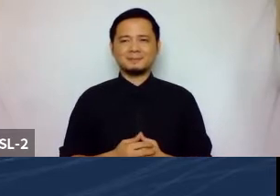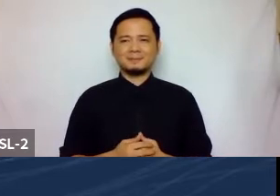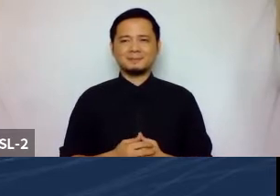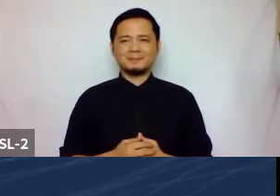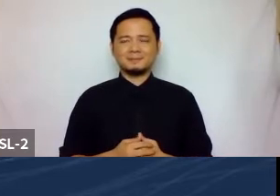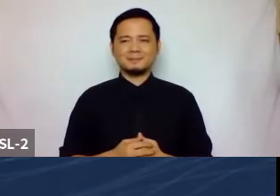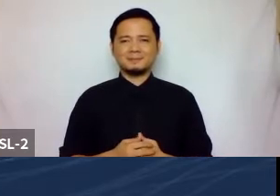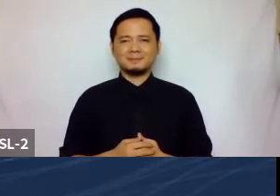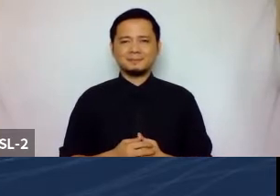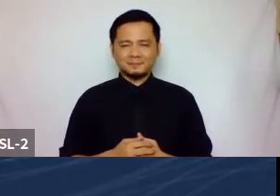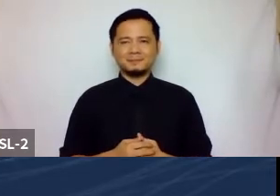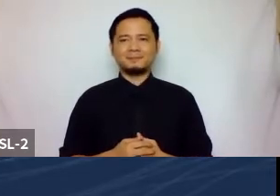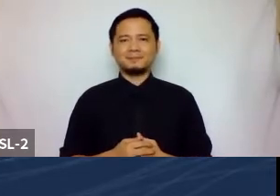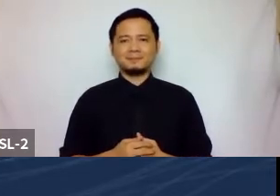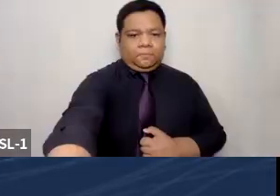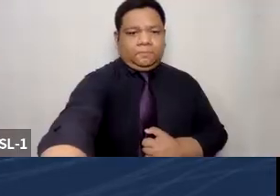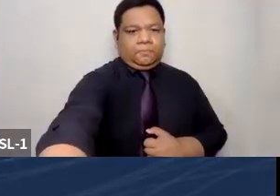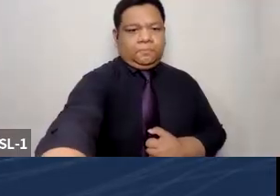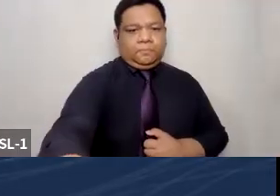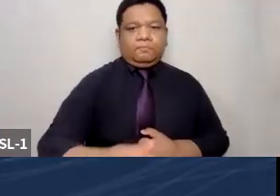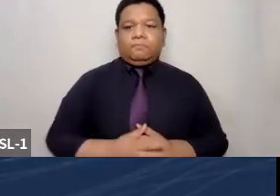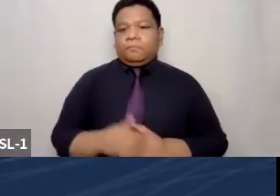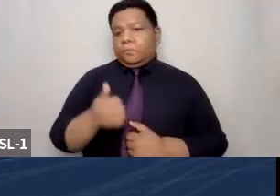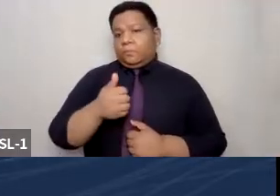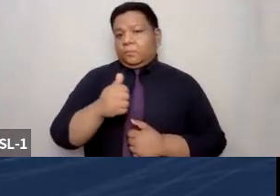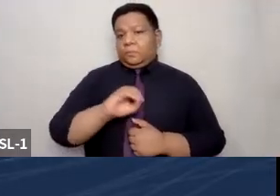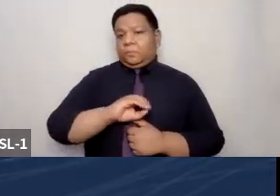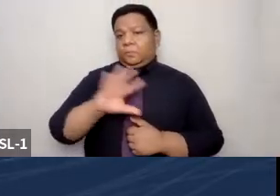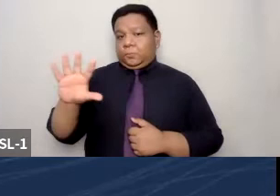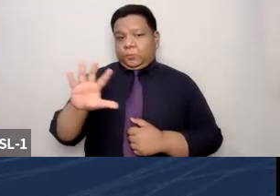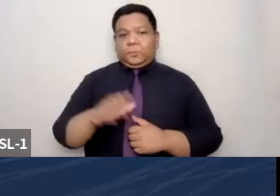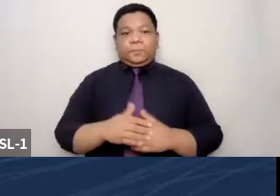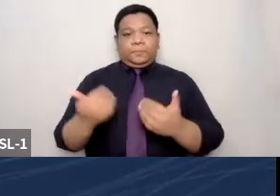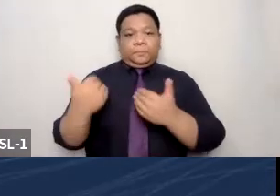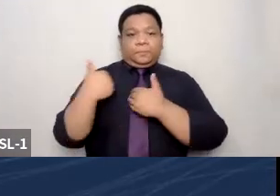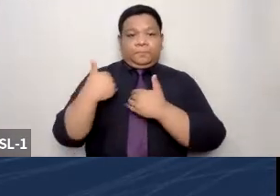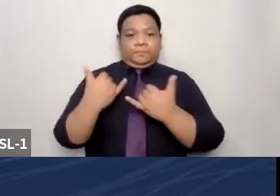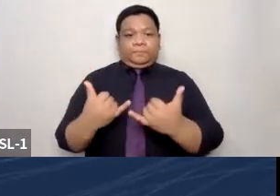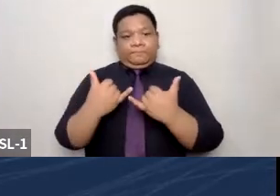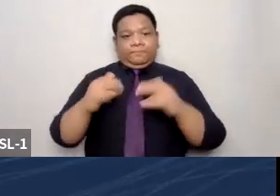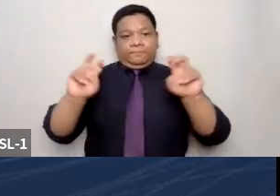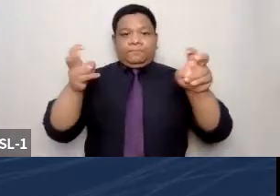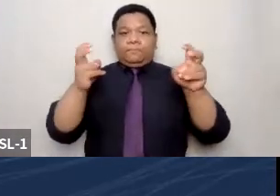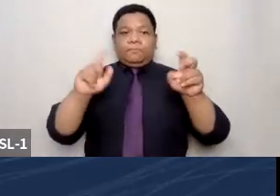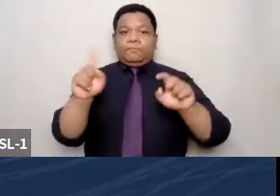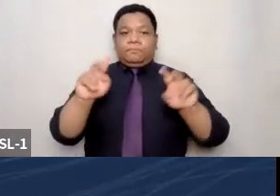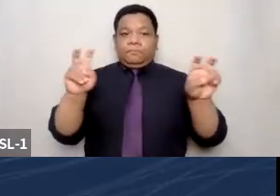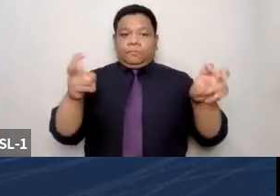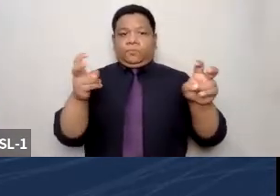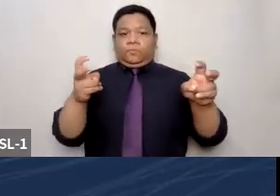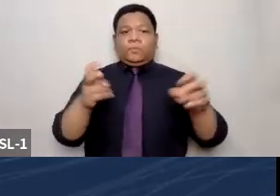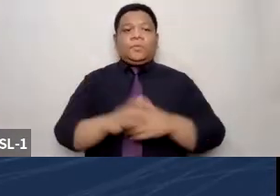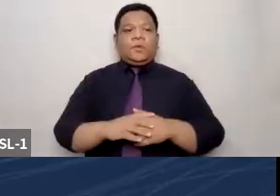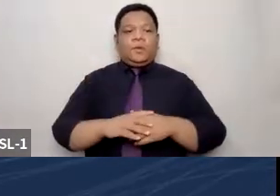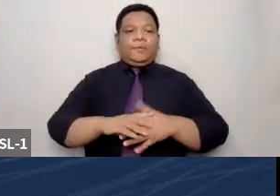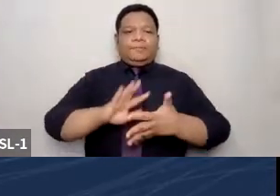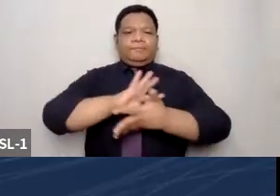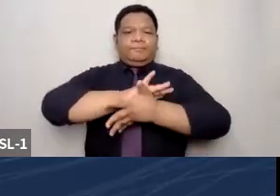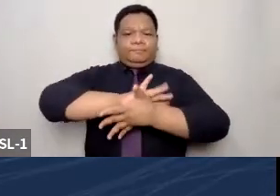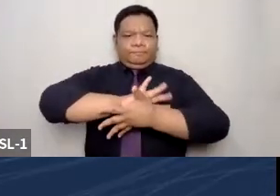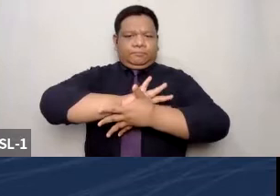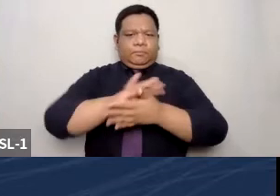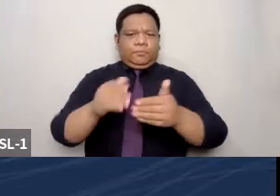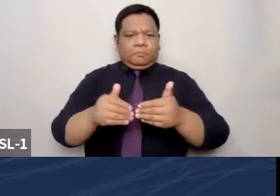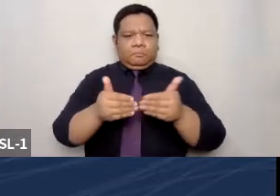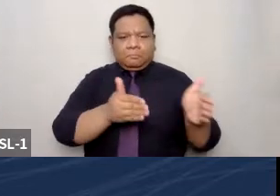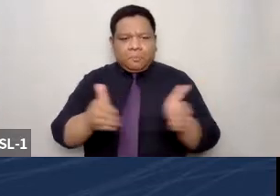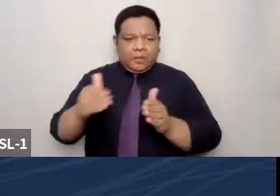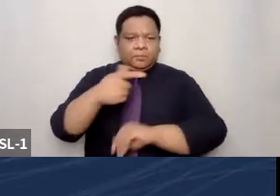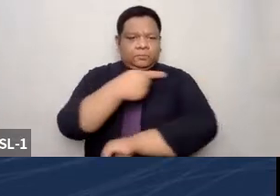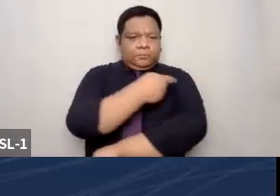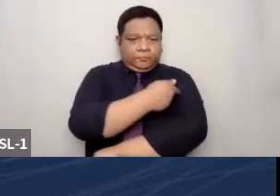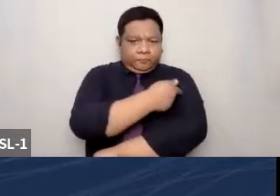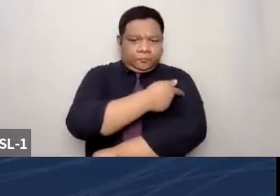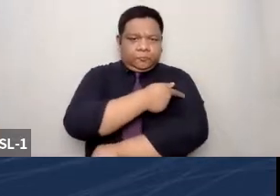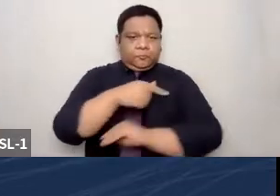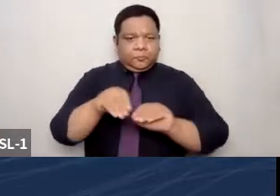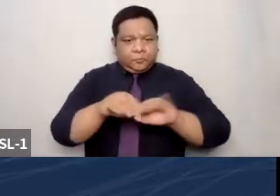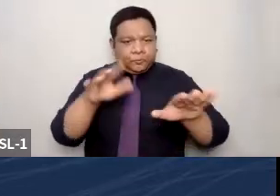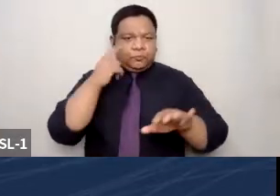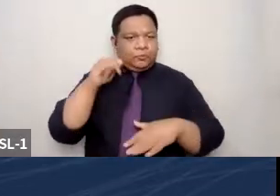So good morning once again, the topic assigned to me is to talk about the COVID-19 vaccine deployment and vaccination plan or program of our country.